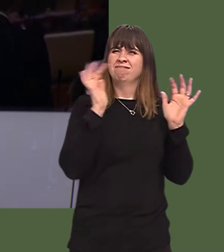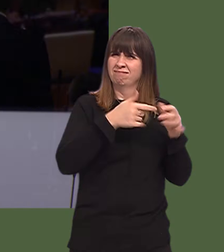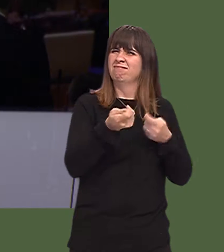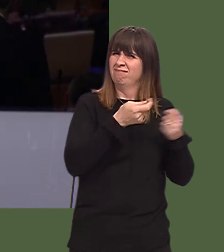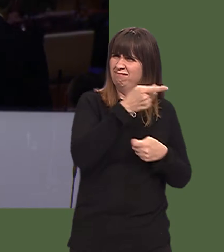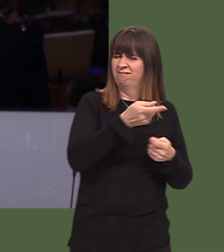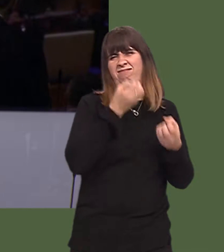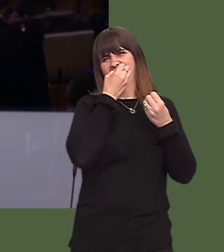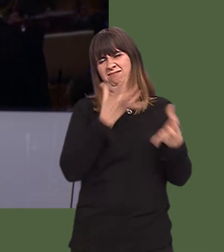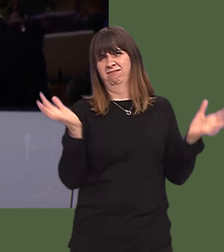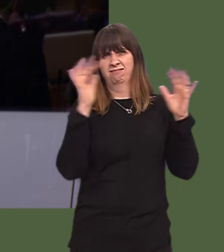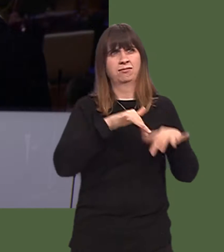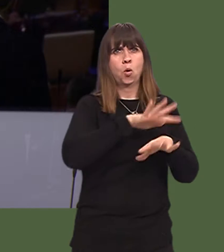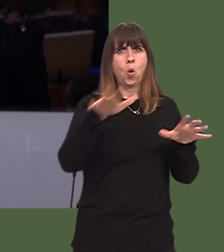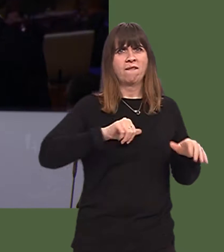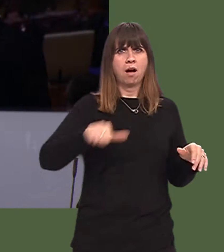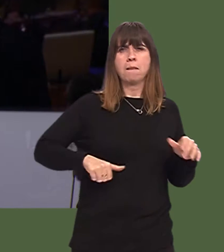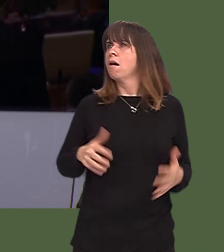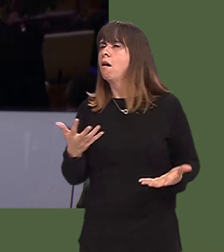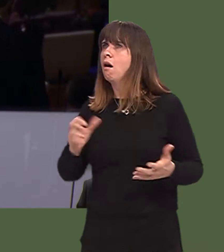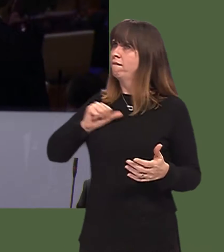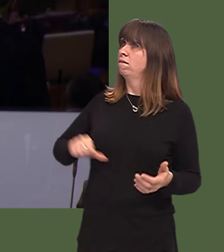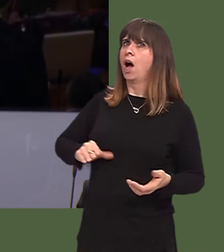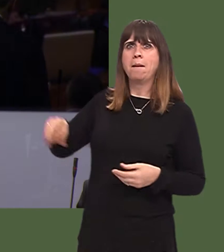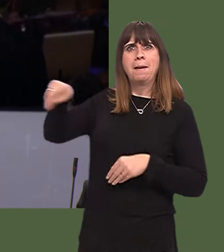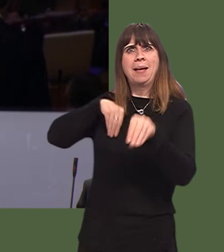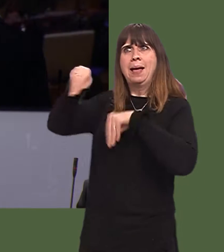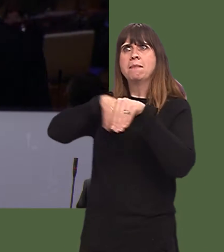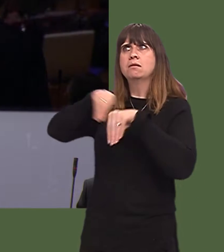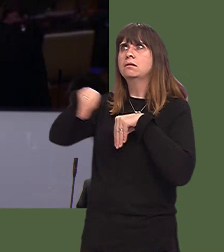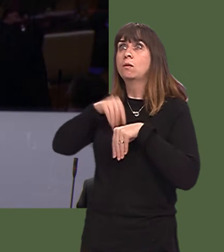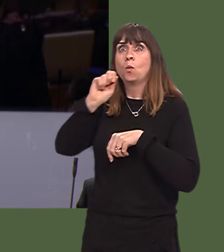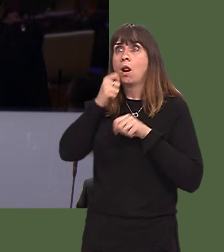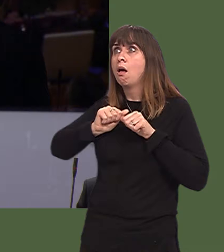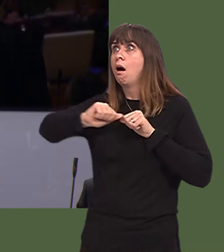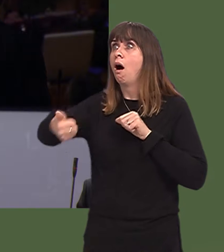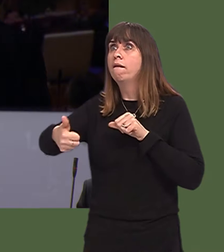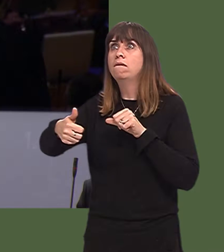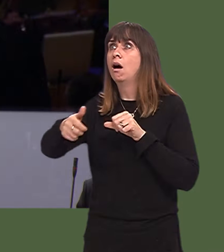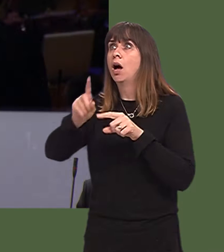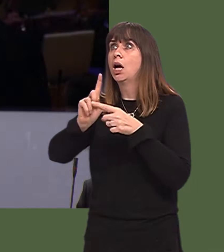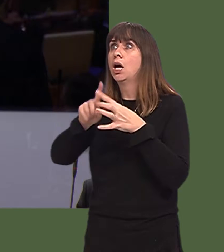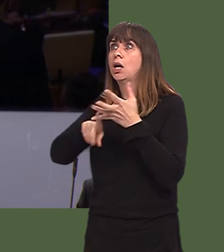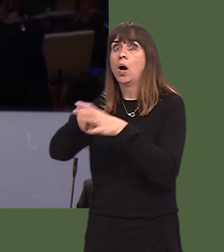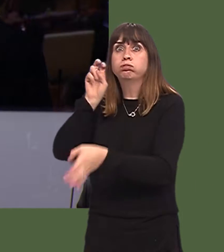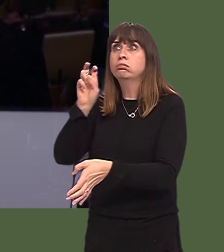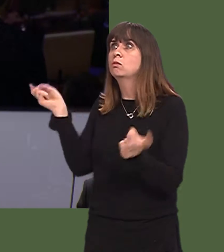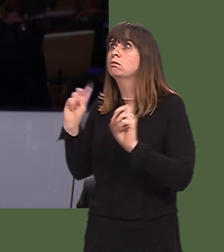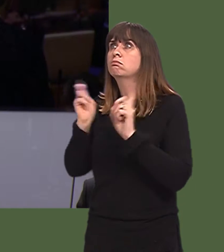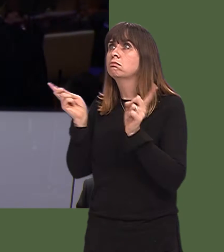Farmers were understandably eager for clarity on the system of farm payments to be created in the wake of the UK leaving the EU, when that eventually happens.